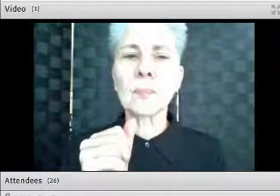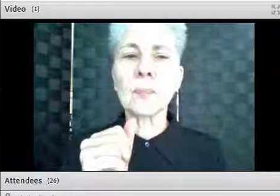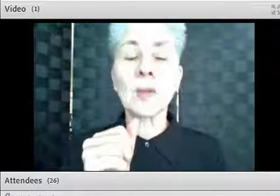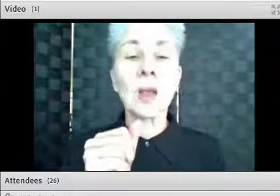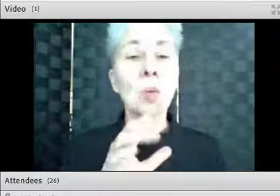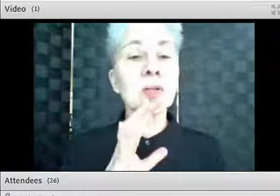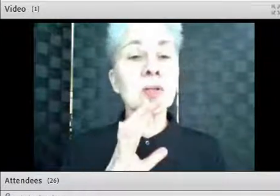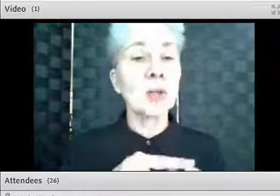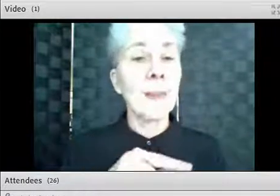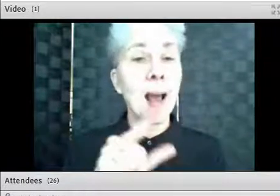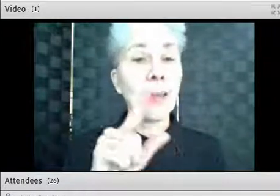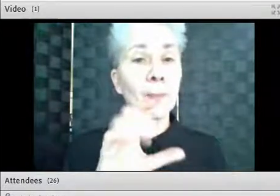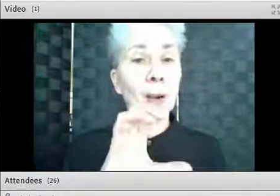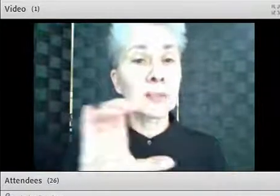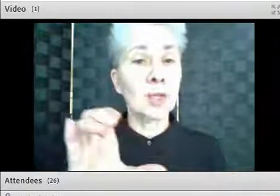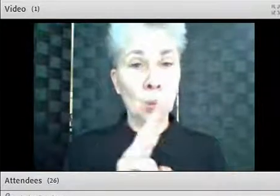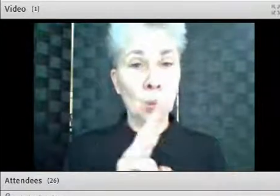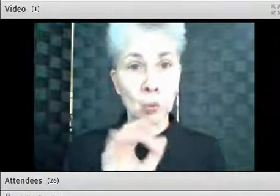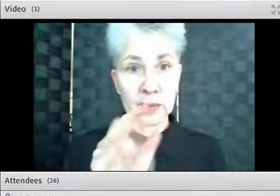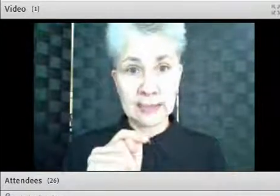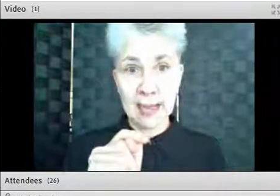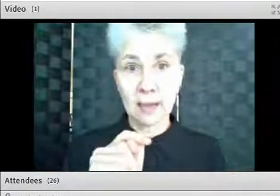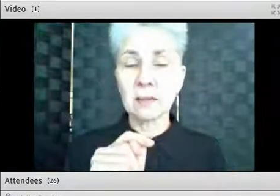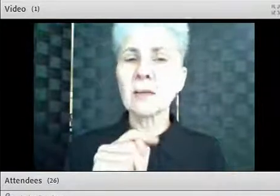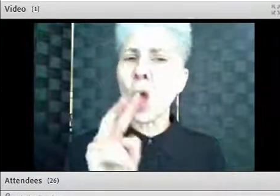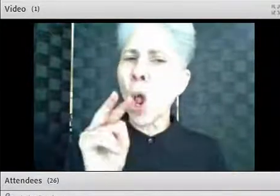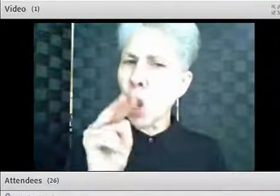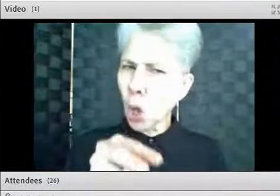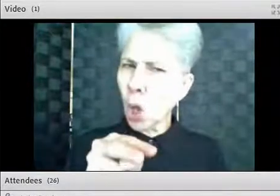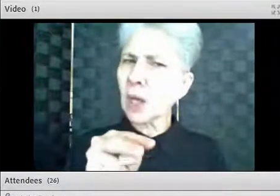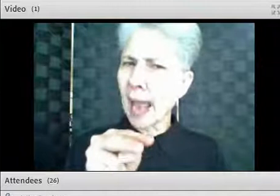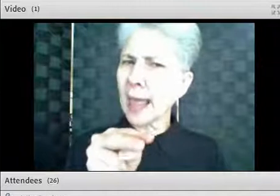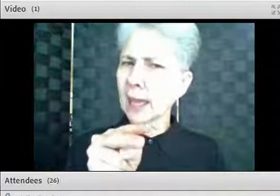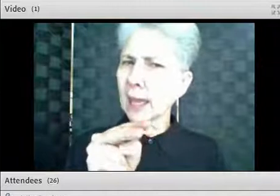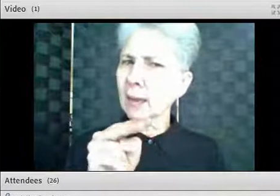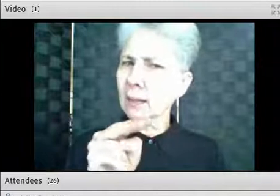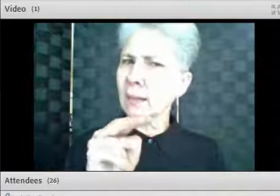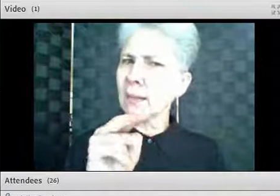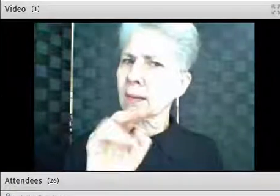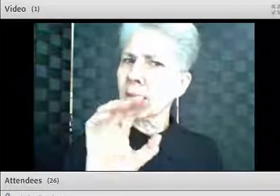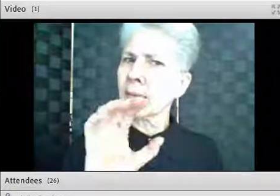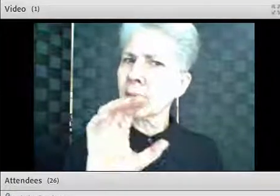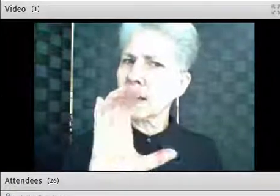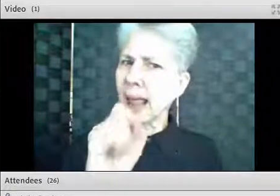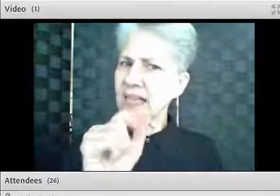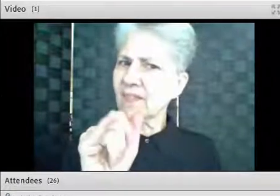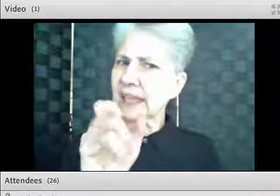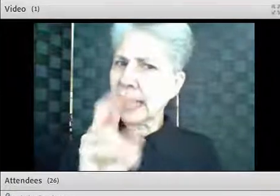you look at the classification system. It's not -- Like I said, it was geared towards